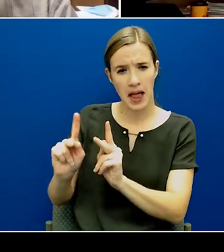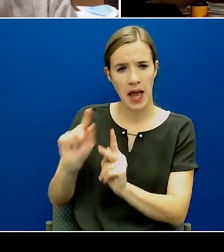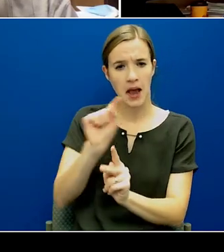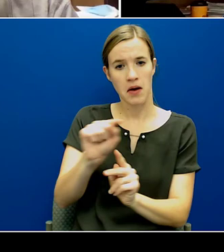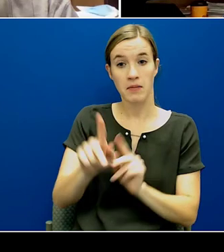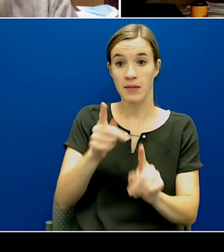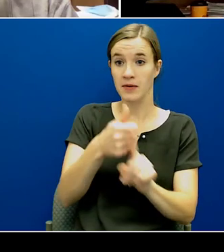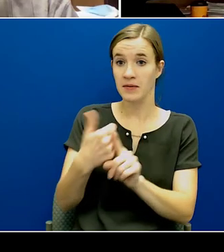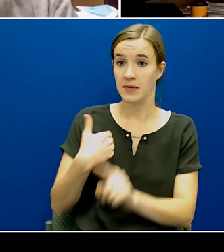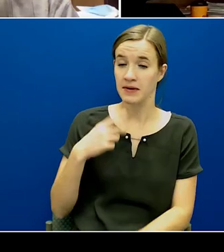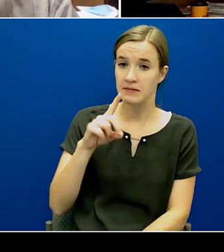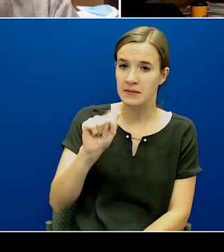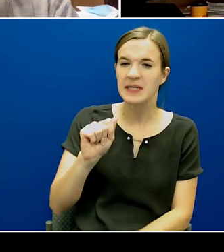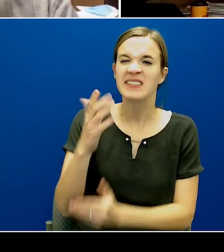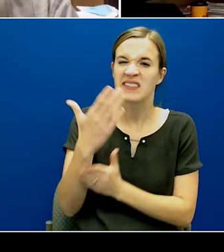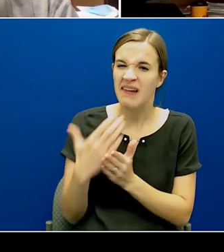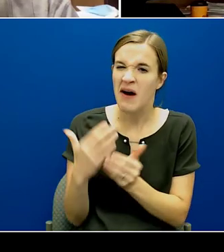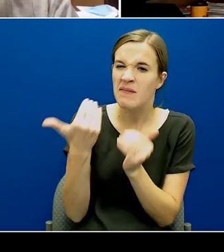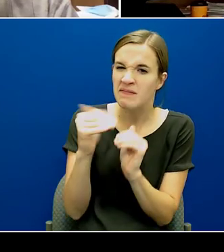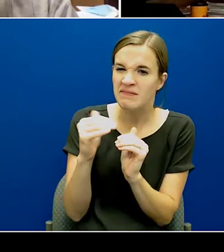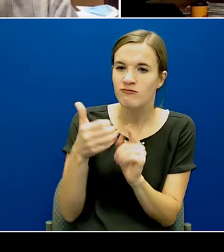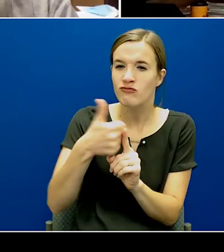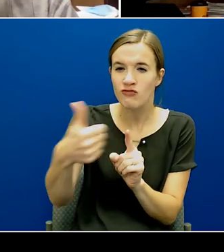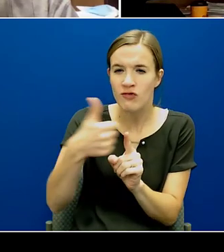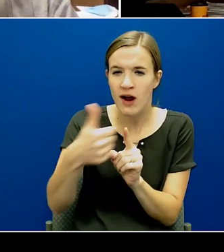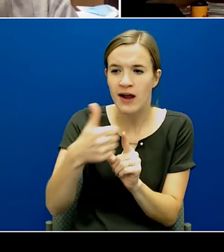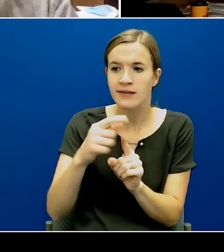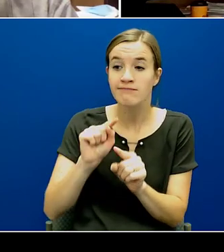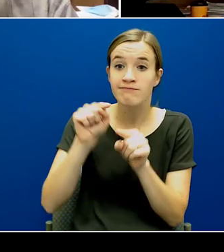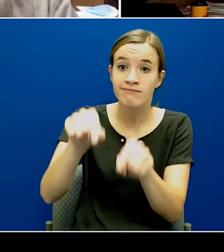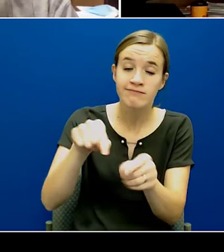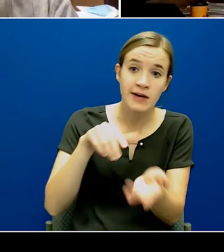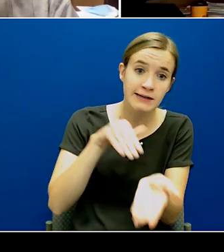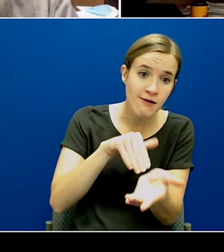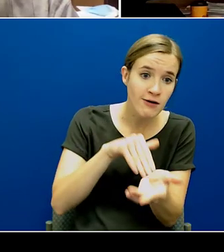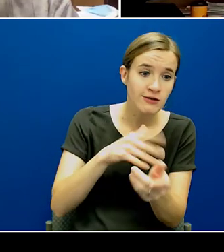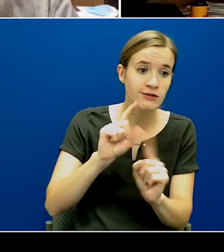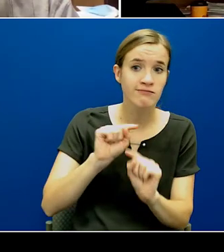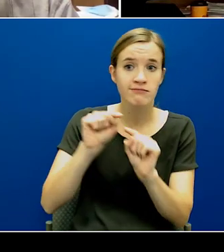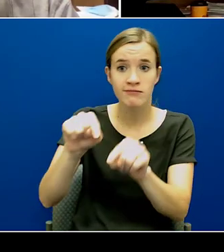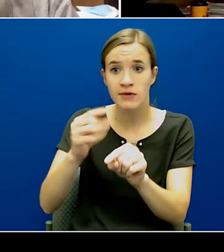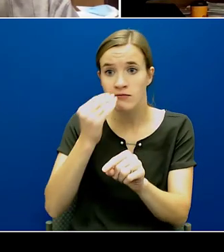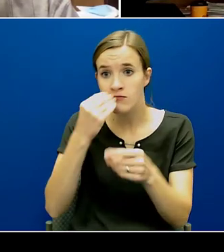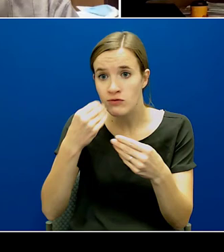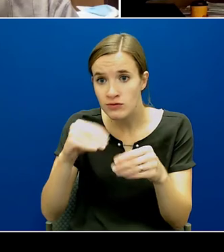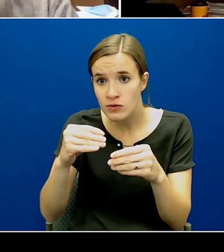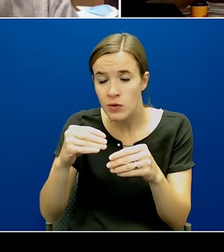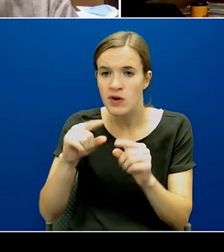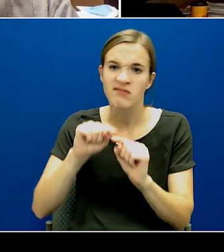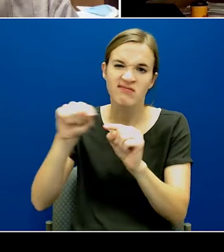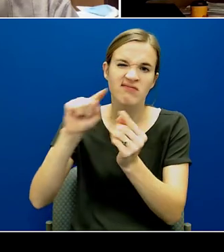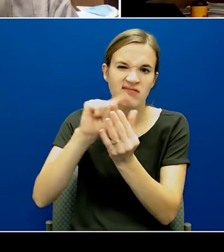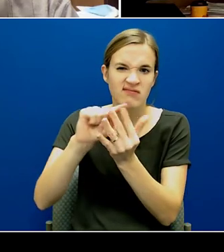grocery stores, to whatever it might be. And it really allows people to maintain their